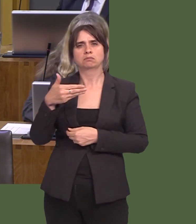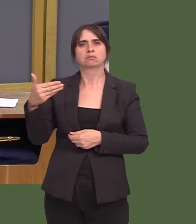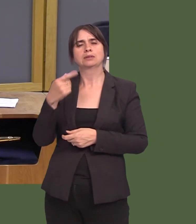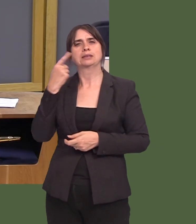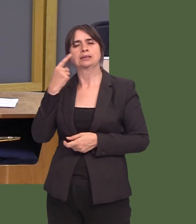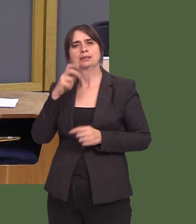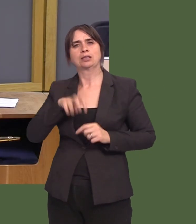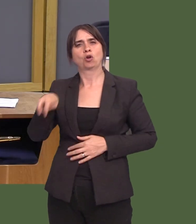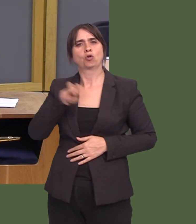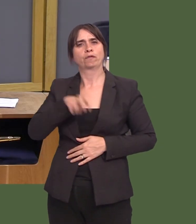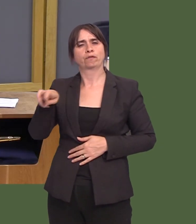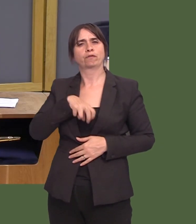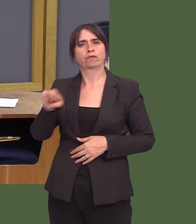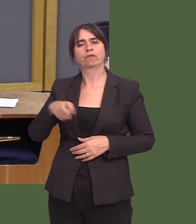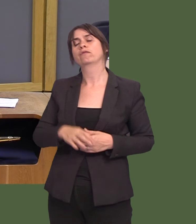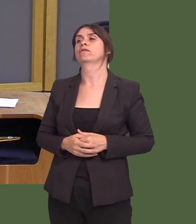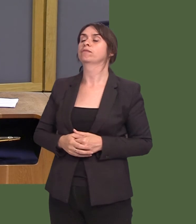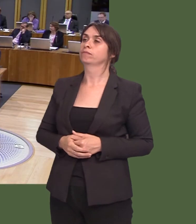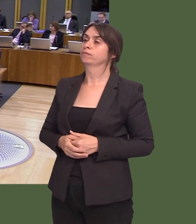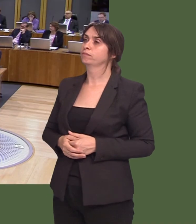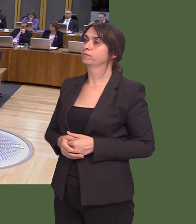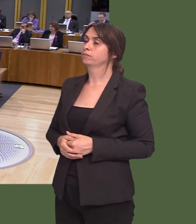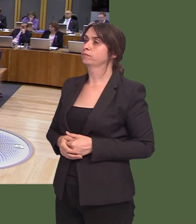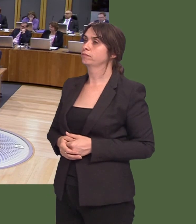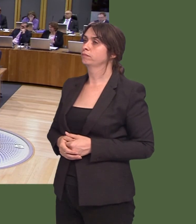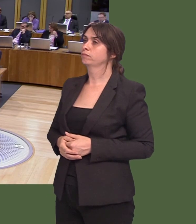Michelle Brown: 10.